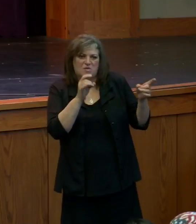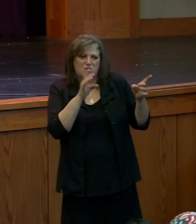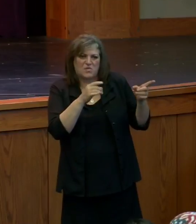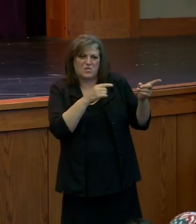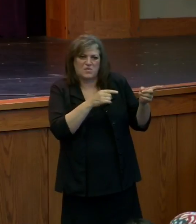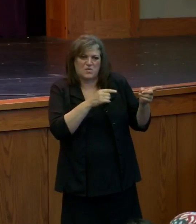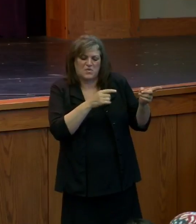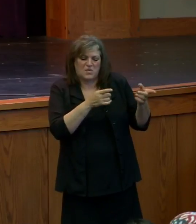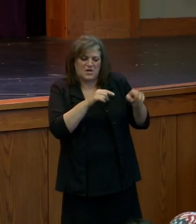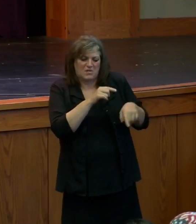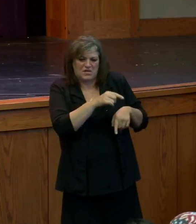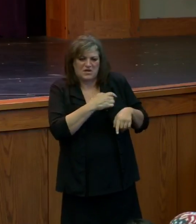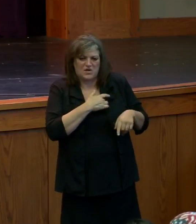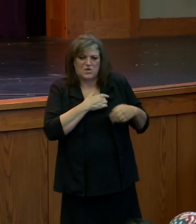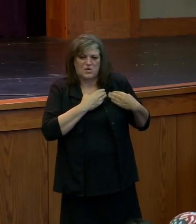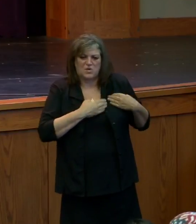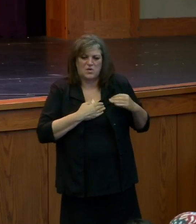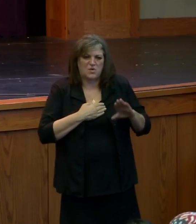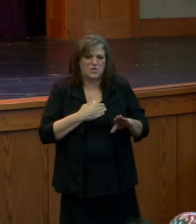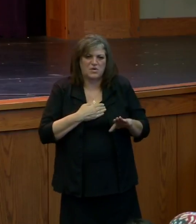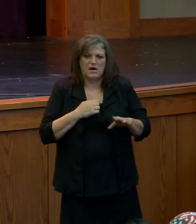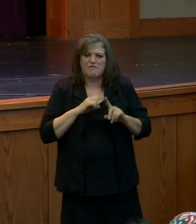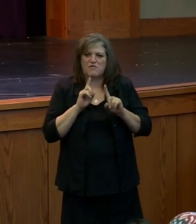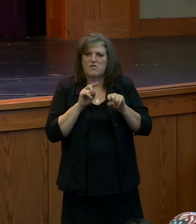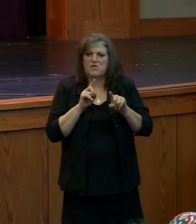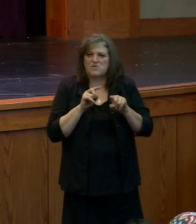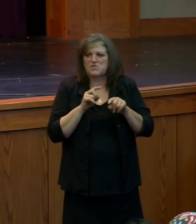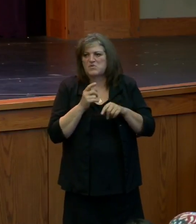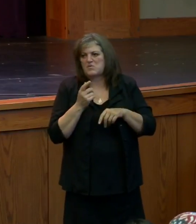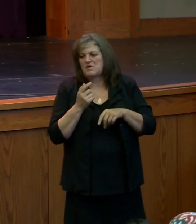THE AFTERMATH OF THAT I ATTENDED NO LESS THAN FIVE TO SIX VIGILS